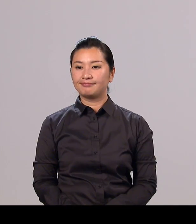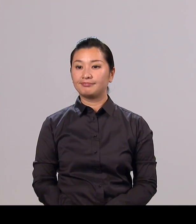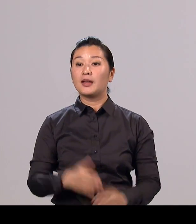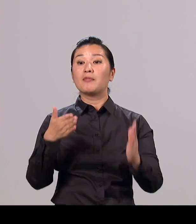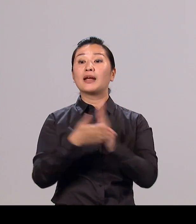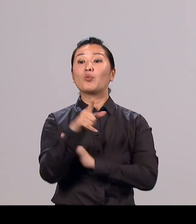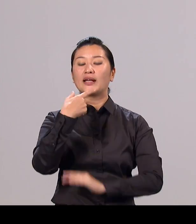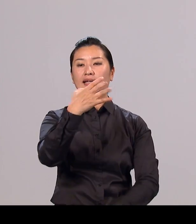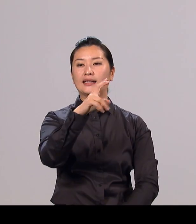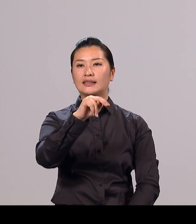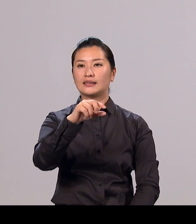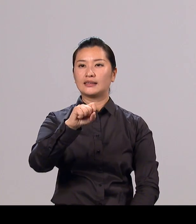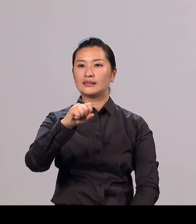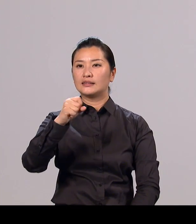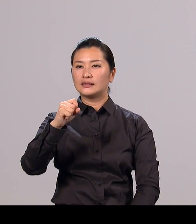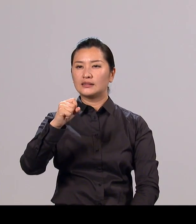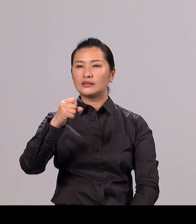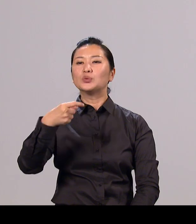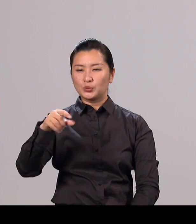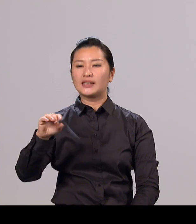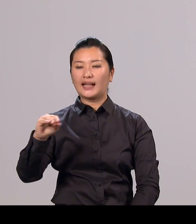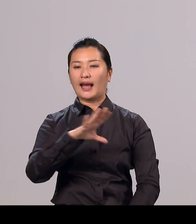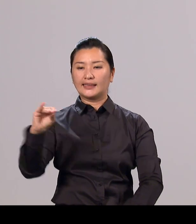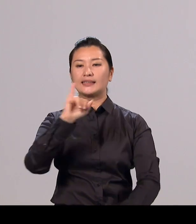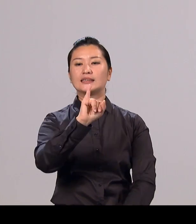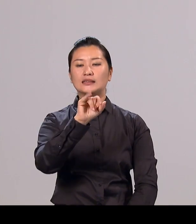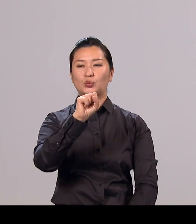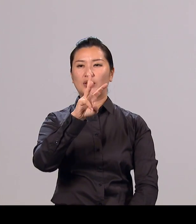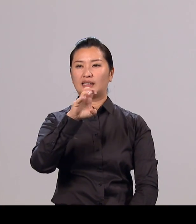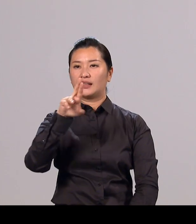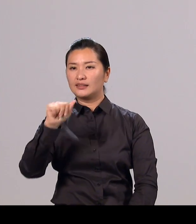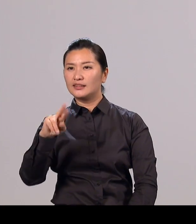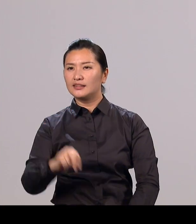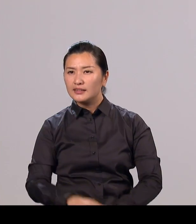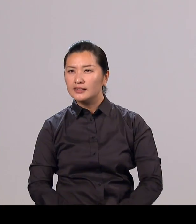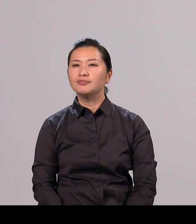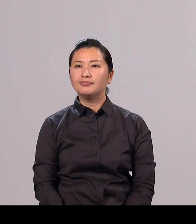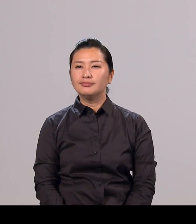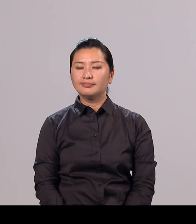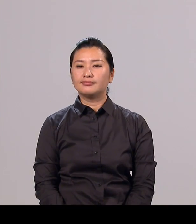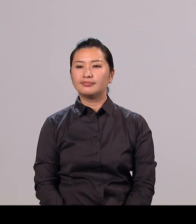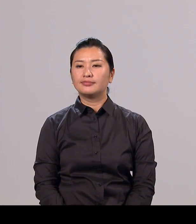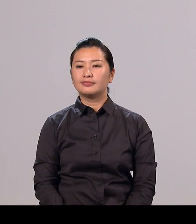It is not quite done but I will give you a preview of three of the themes from the CFE project.